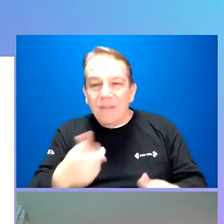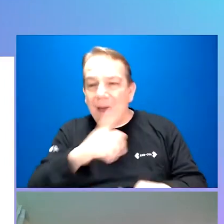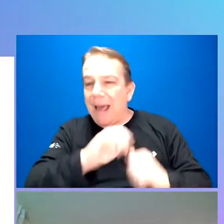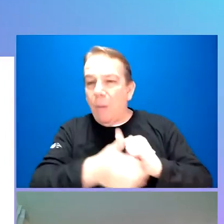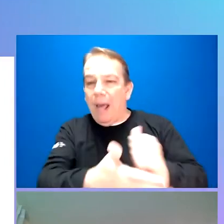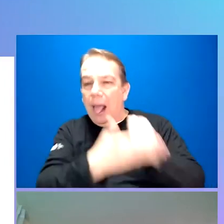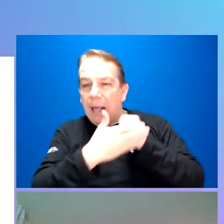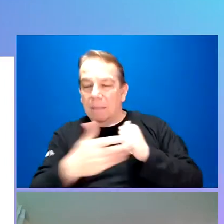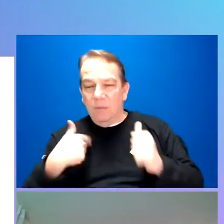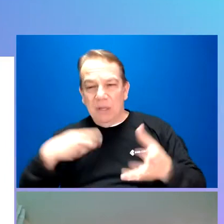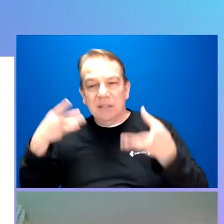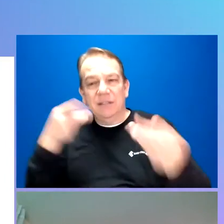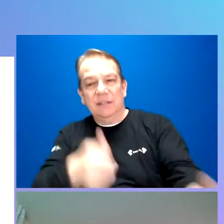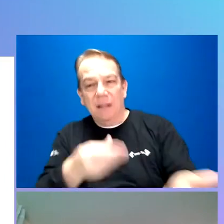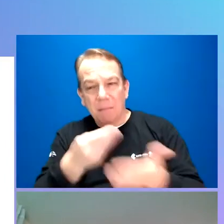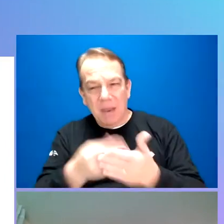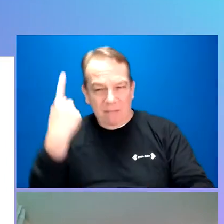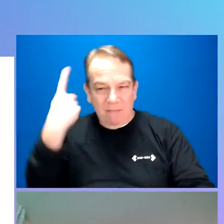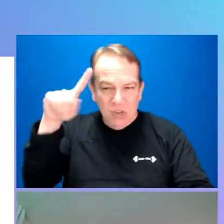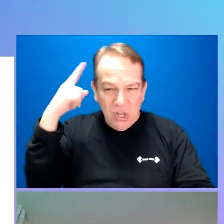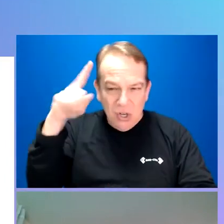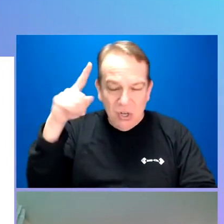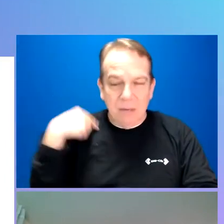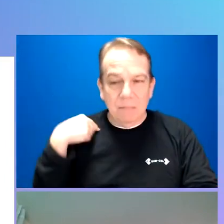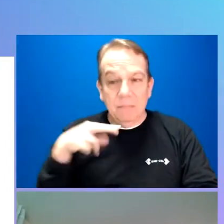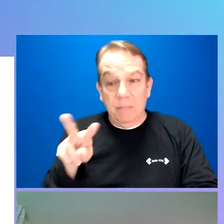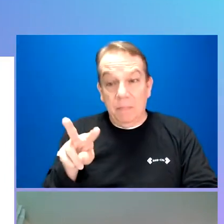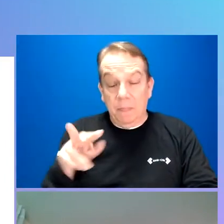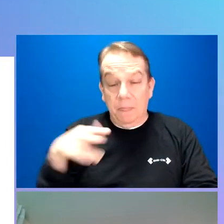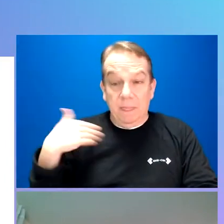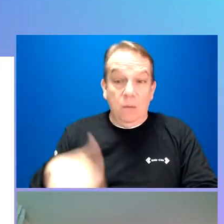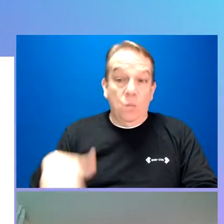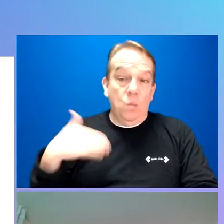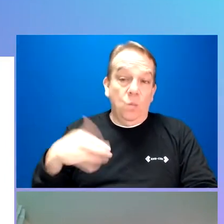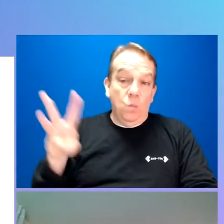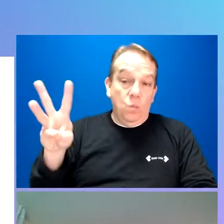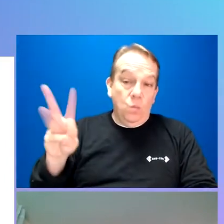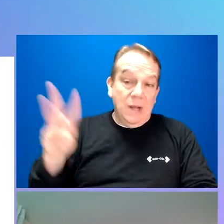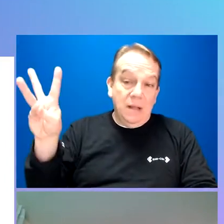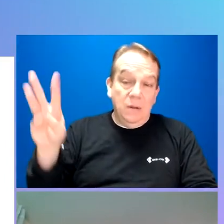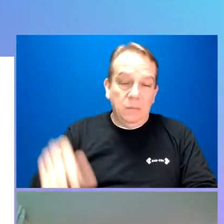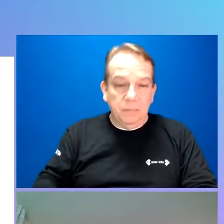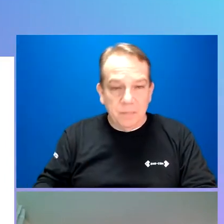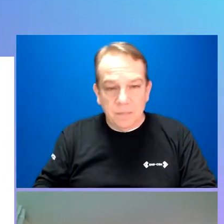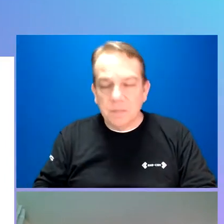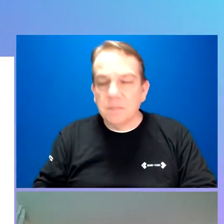this? So um, that was one question that was coming up